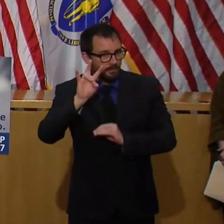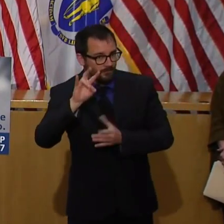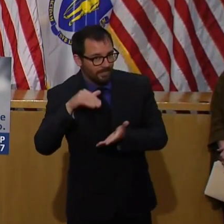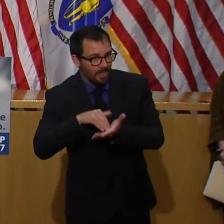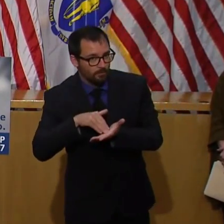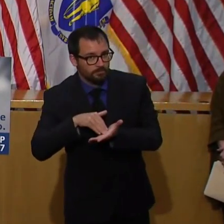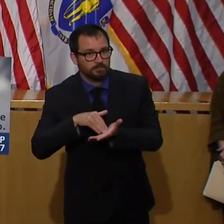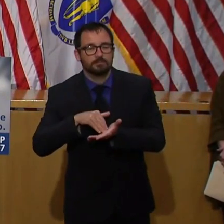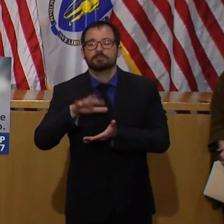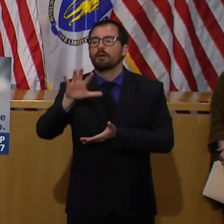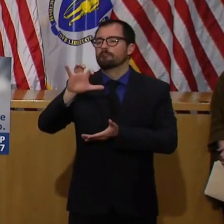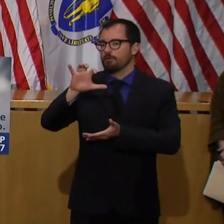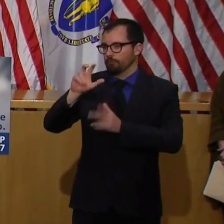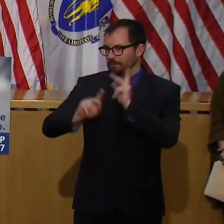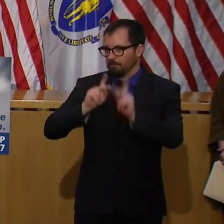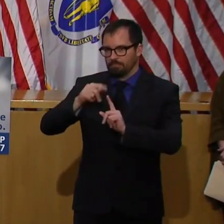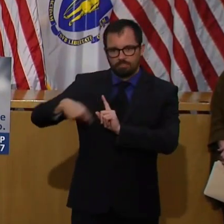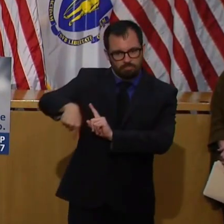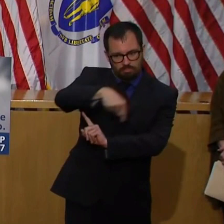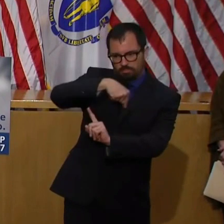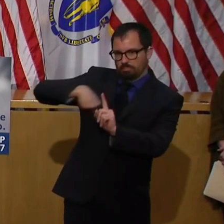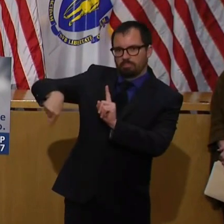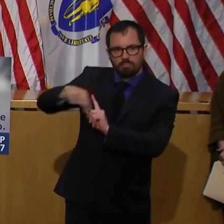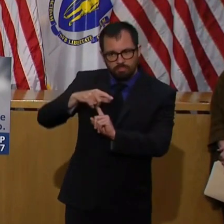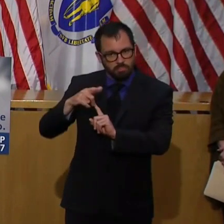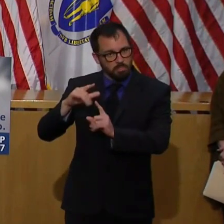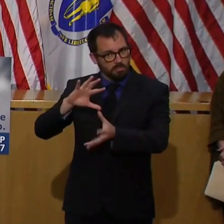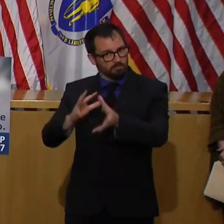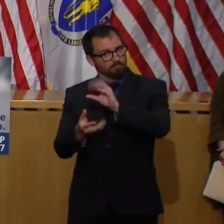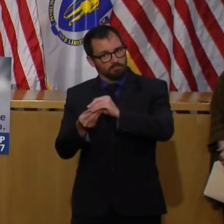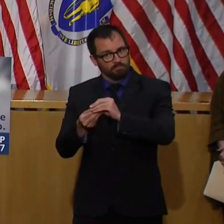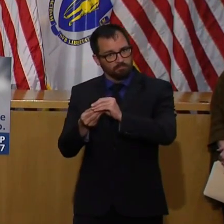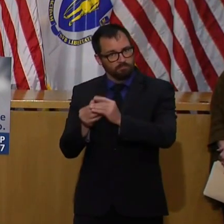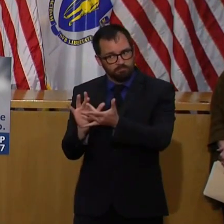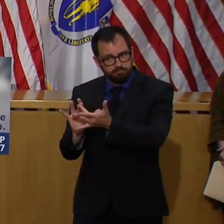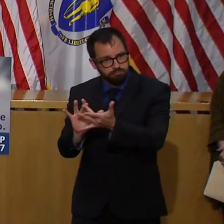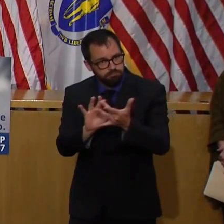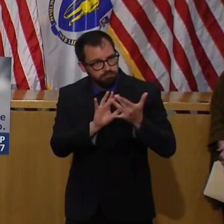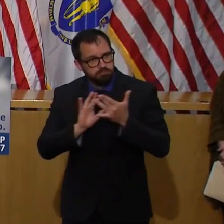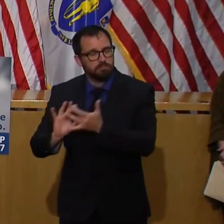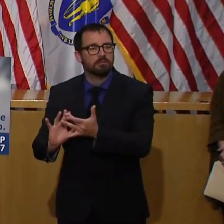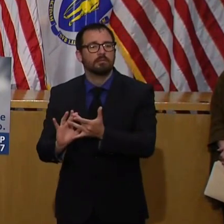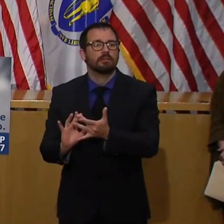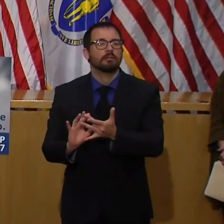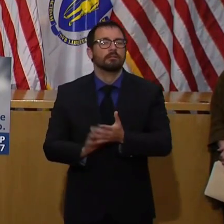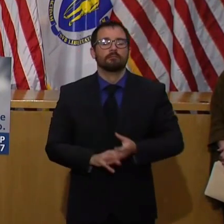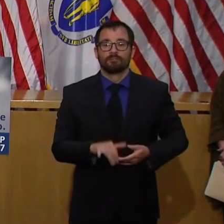THE MASS COVID TEAM INCLUDES MORE THAN 1600 PEOPLE MAKING CALLS. WHILE MORE STAFF IS